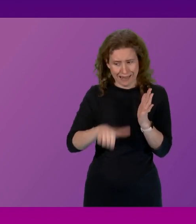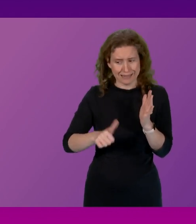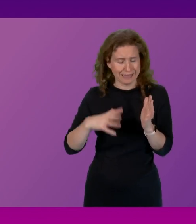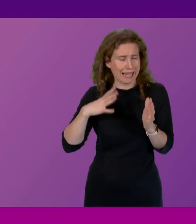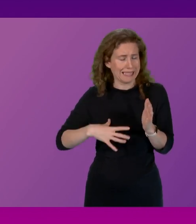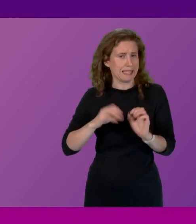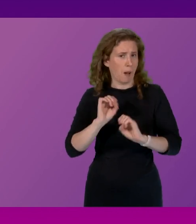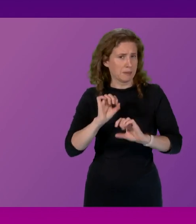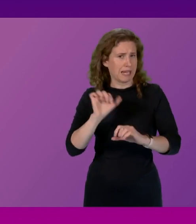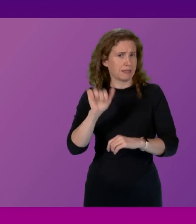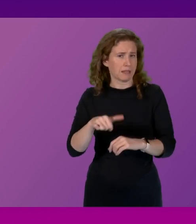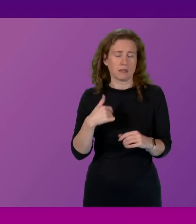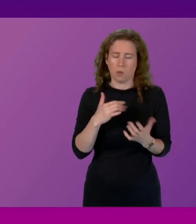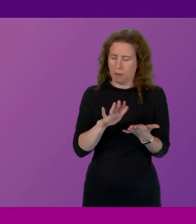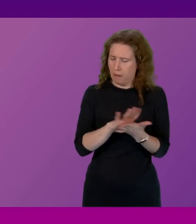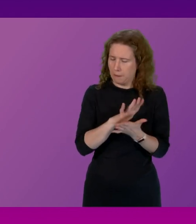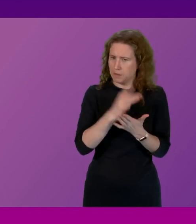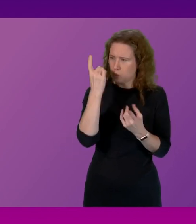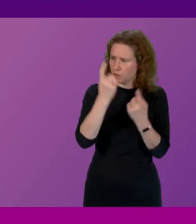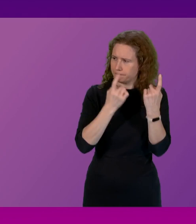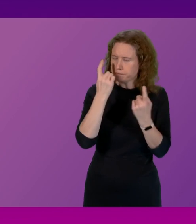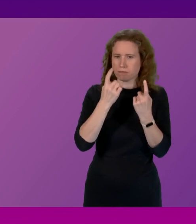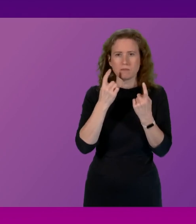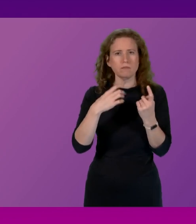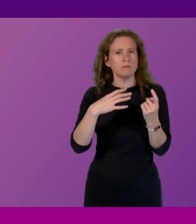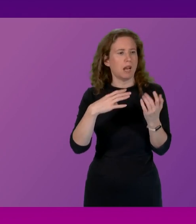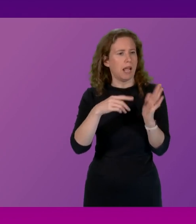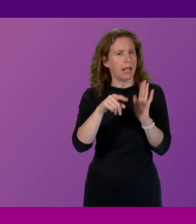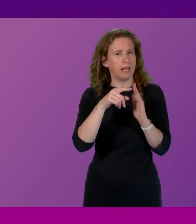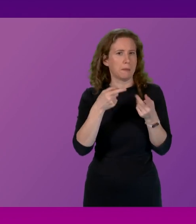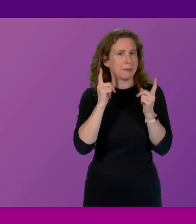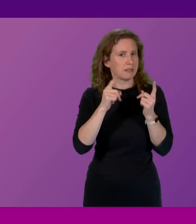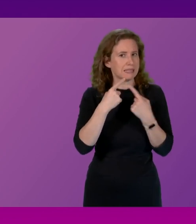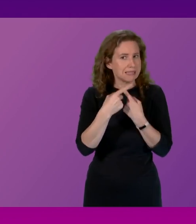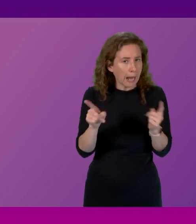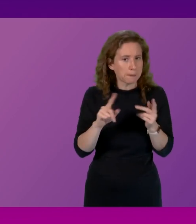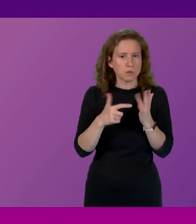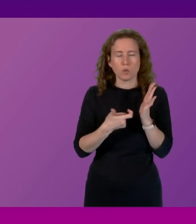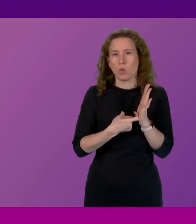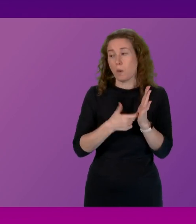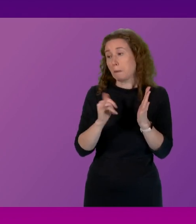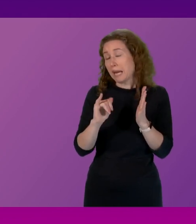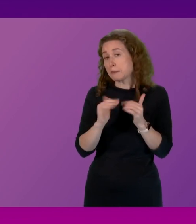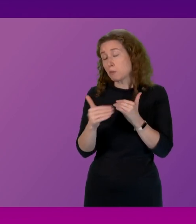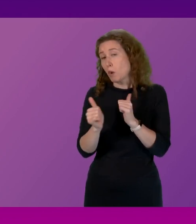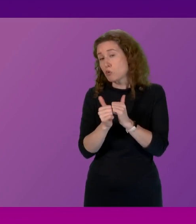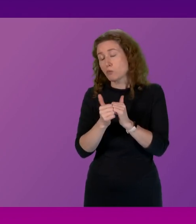I am more than happy to consider a ministerial statement or, if it is more appropriate, a